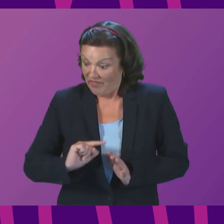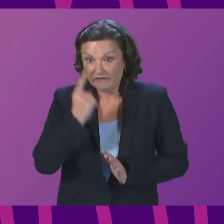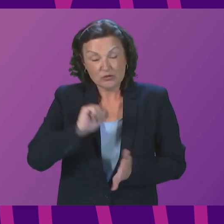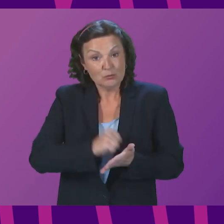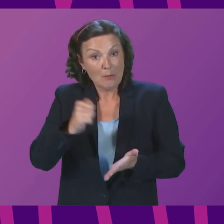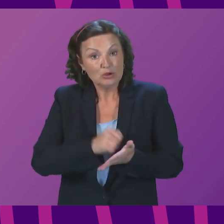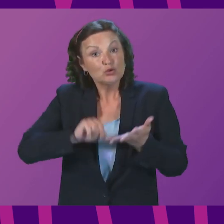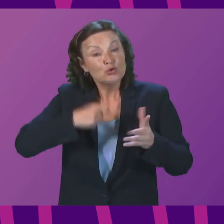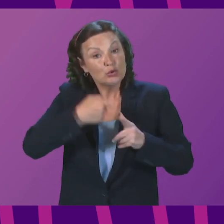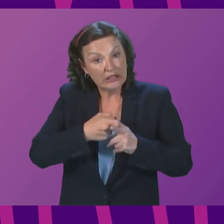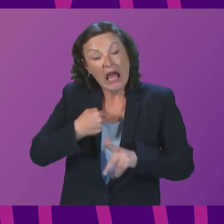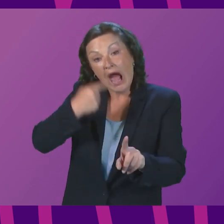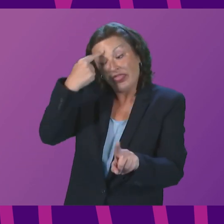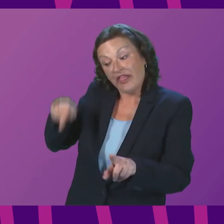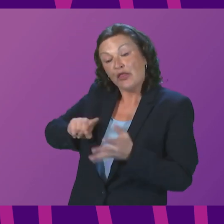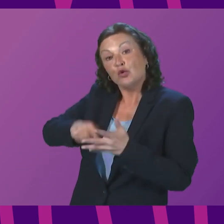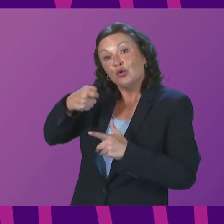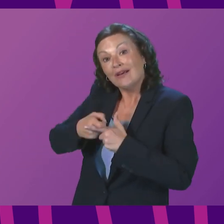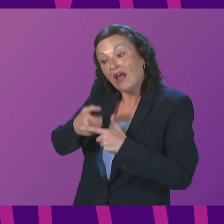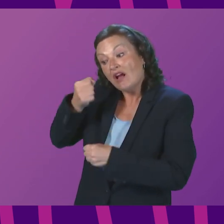I understand that the UK Government is still developing its women’s health strategy for